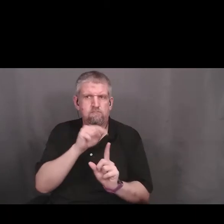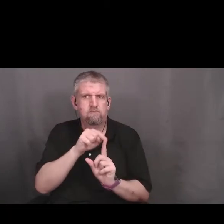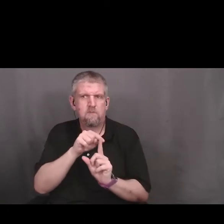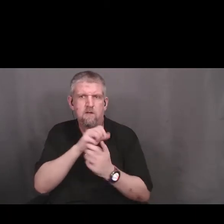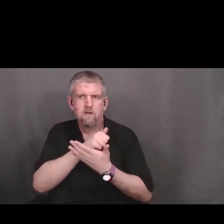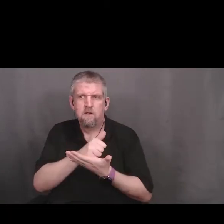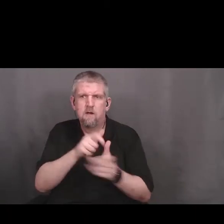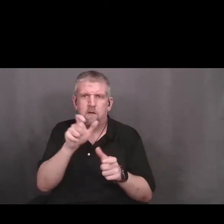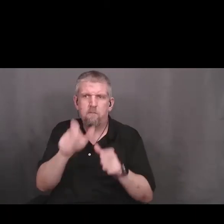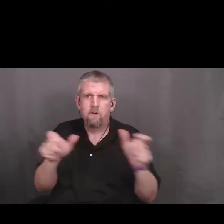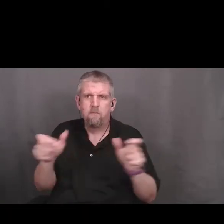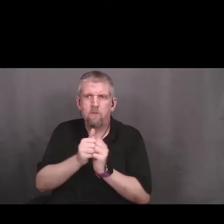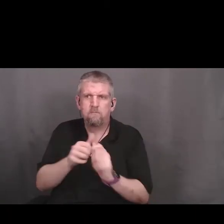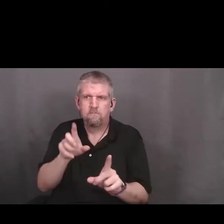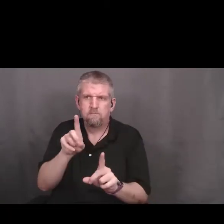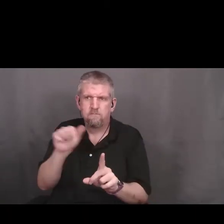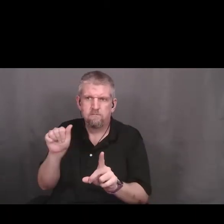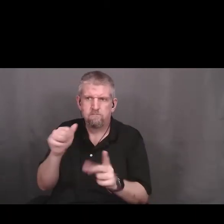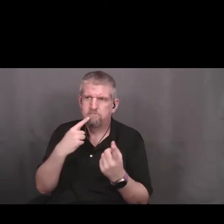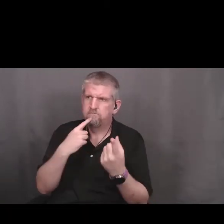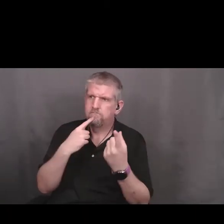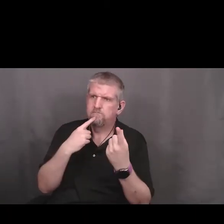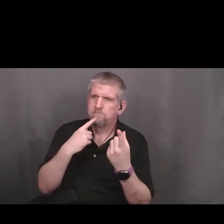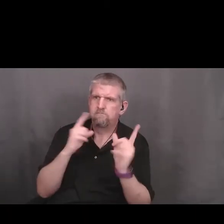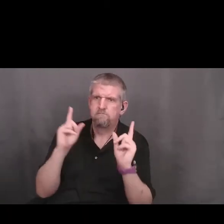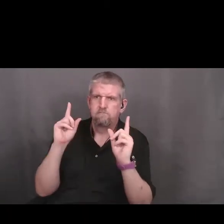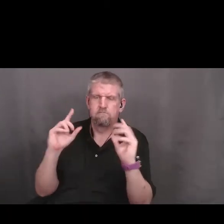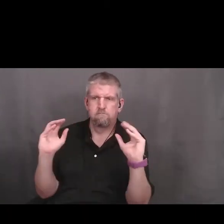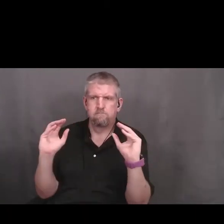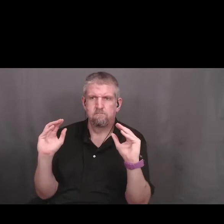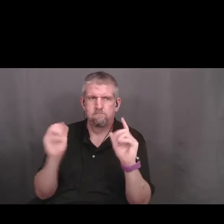achieve a greater independence in the home and community.